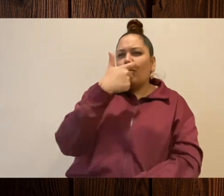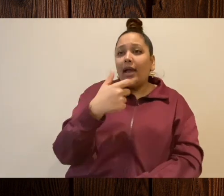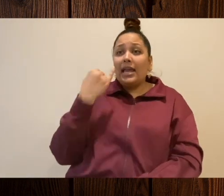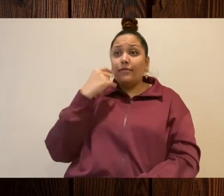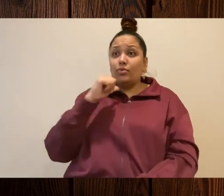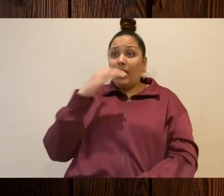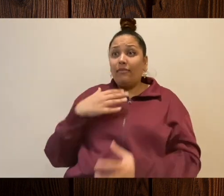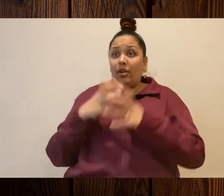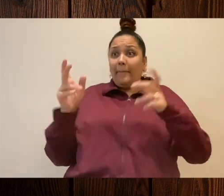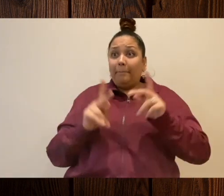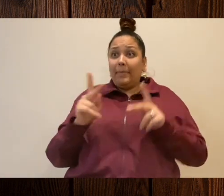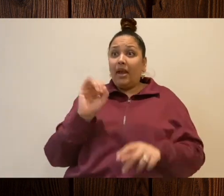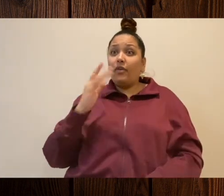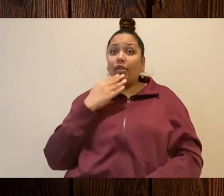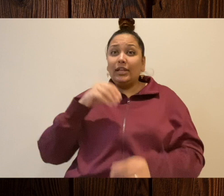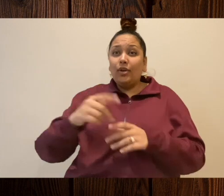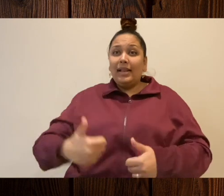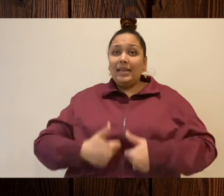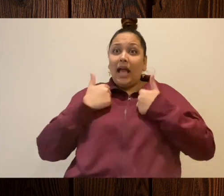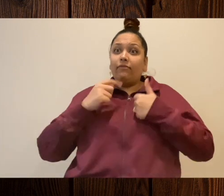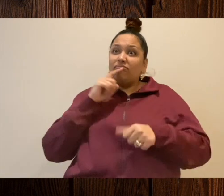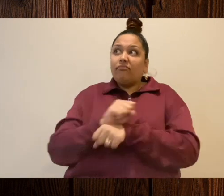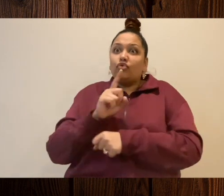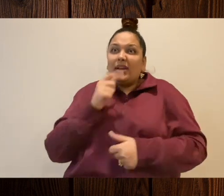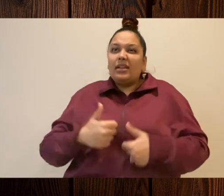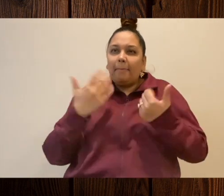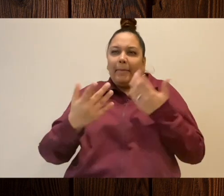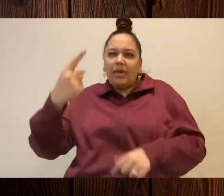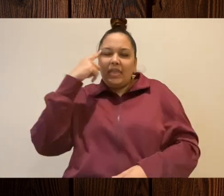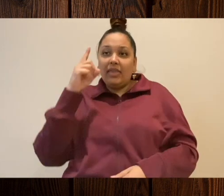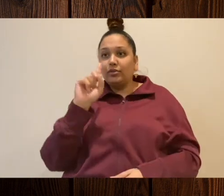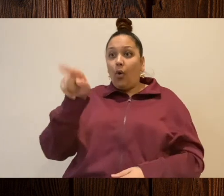There's going to be that element as well. And that's